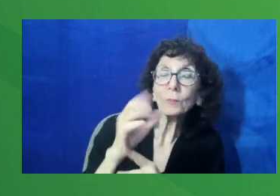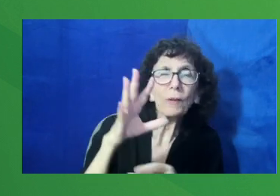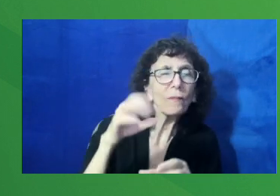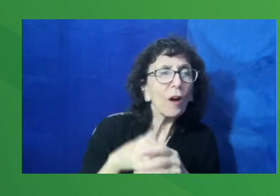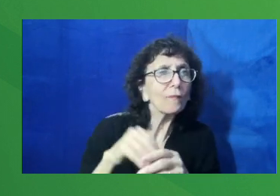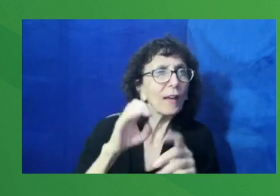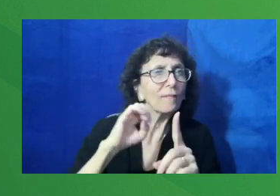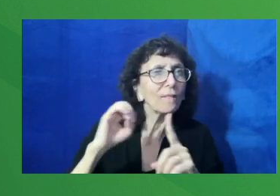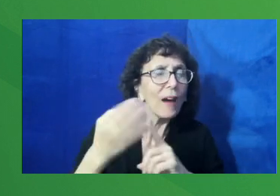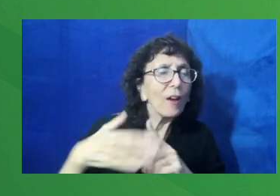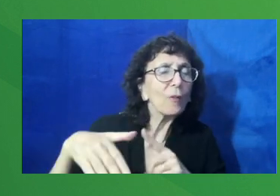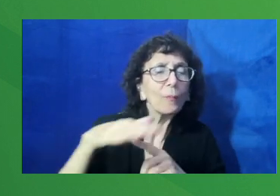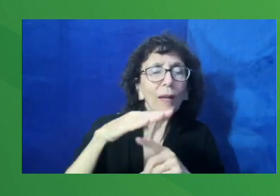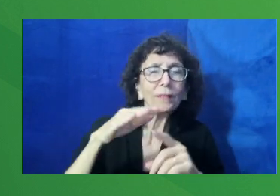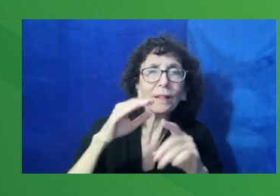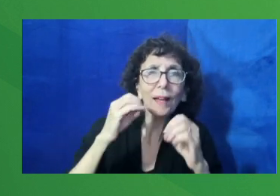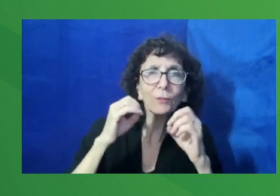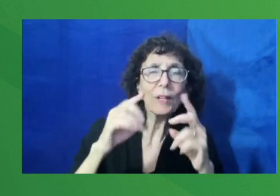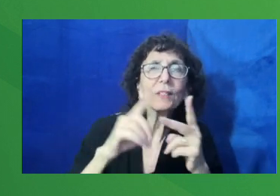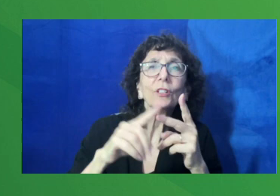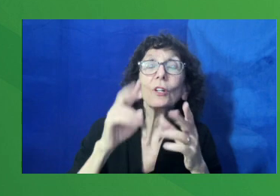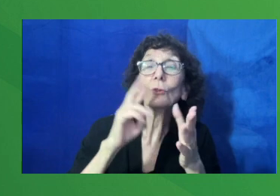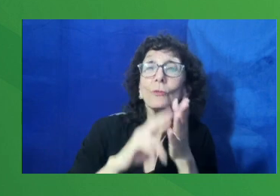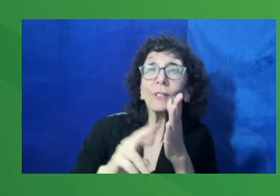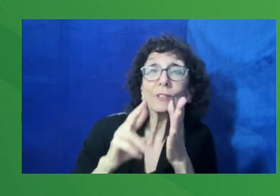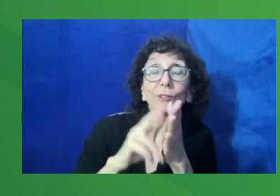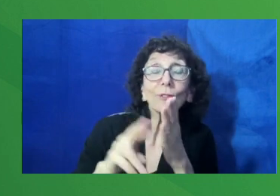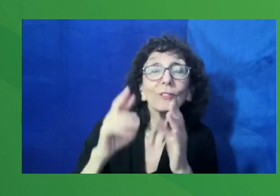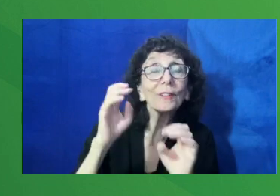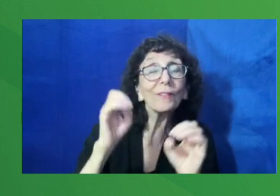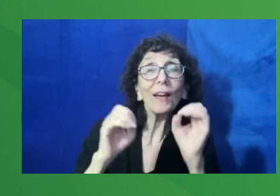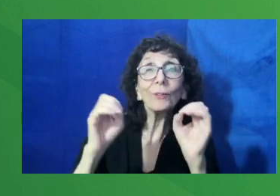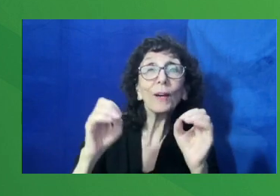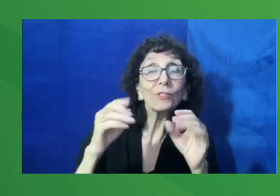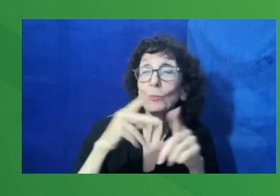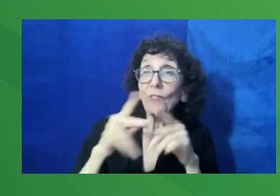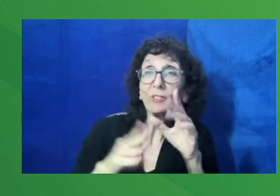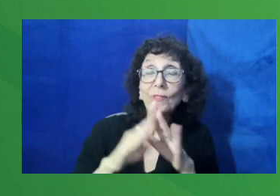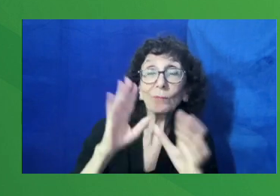research, evaluation, and professional development for more than four decades. And she is one of the